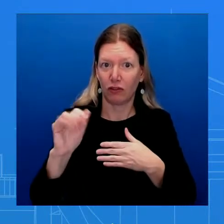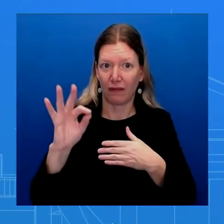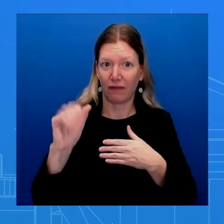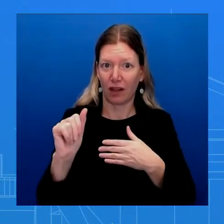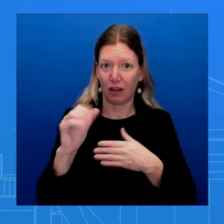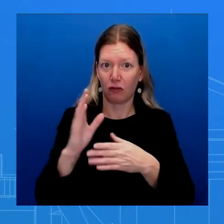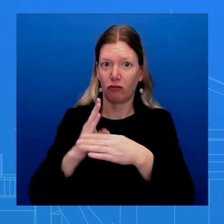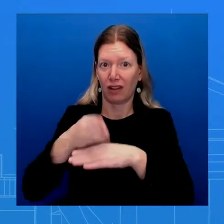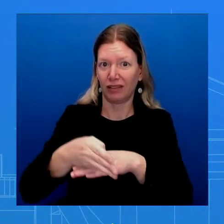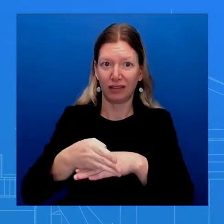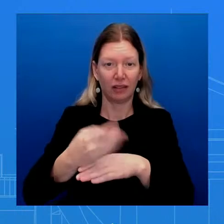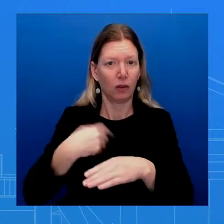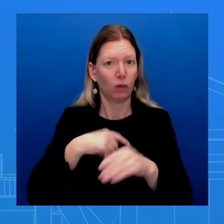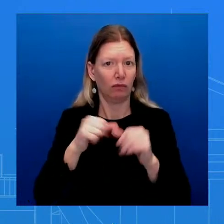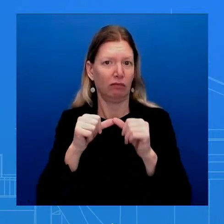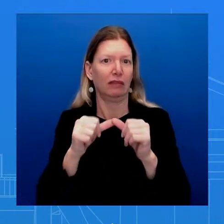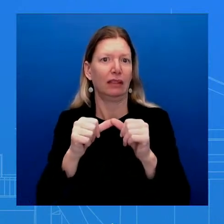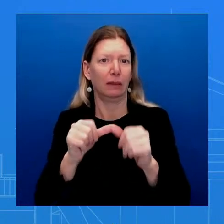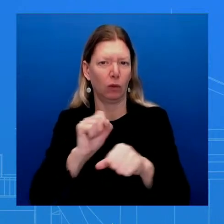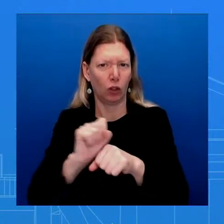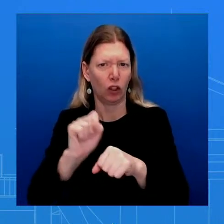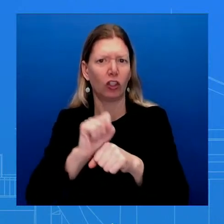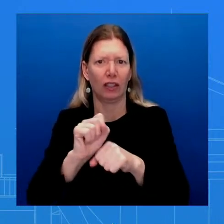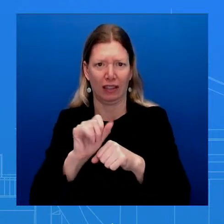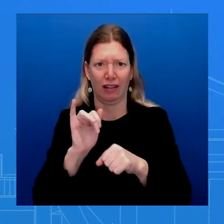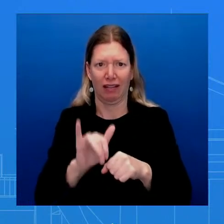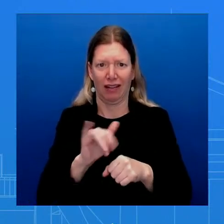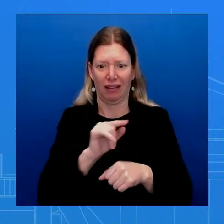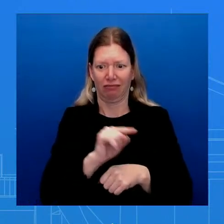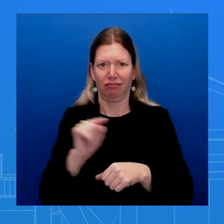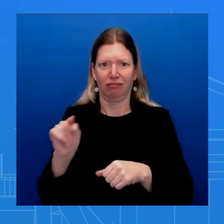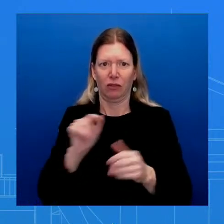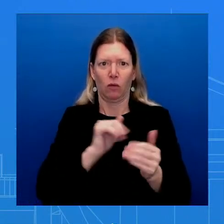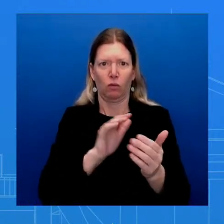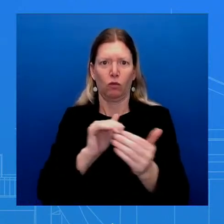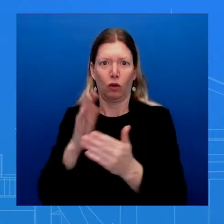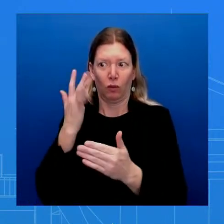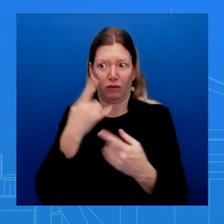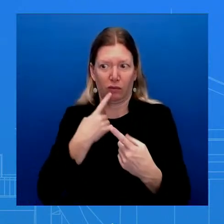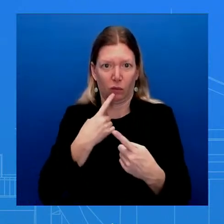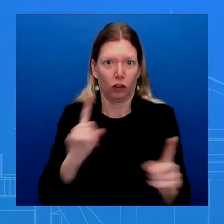on results-based approaches. Ms. Jean-Pierre: Thank you, Admiral. Thank you so -- (Cross-talk.) The Press: Quick question. Ms. Jean-Pierre: Thank you so much.